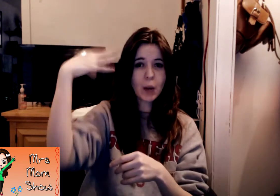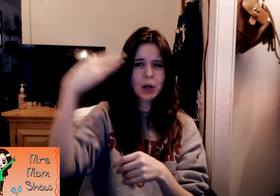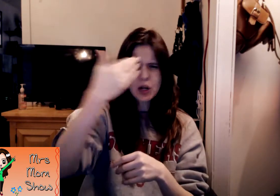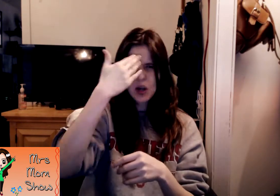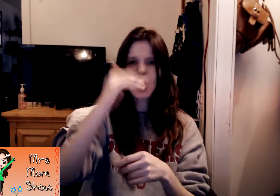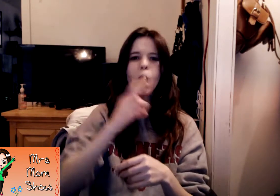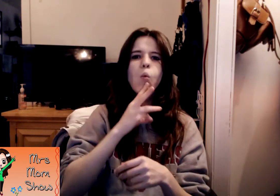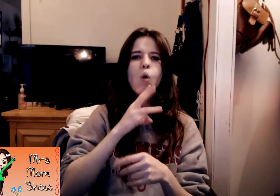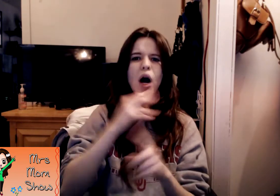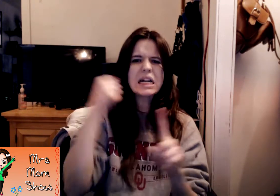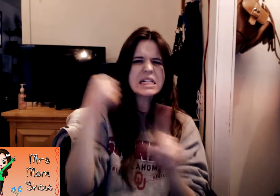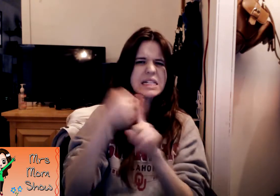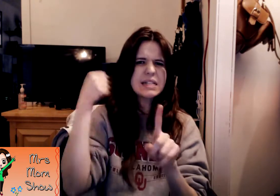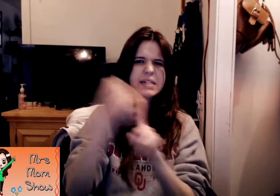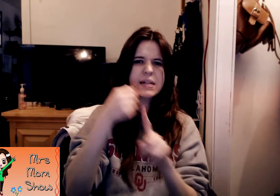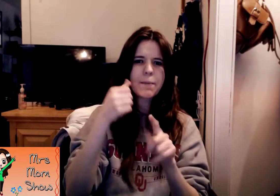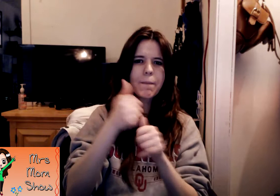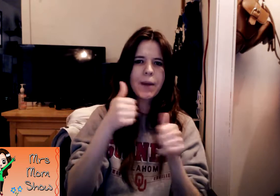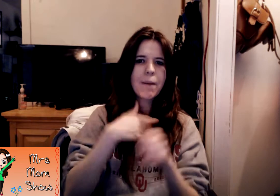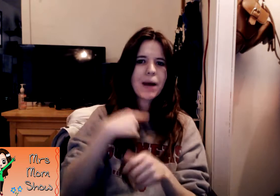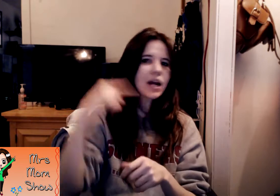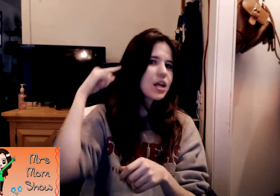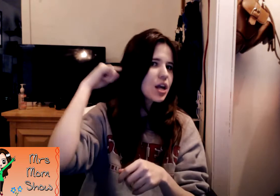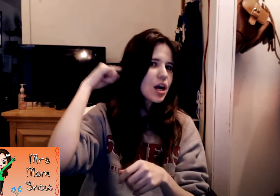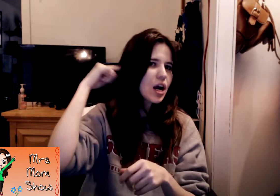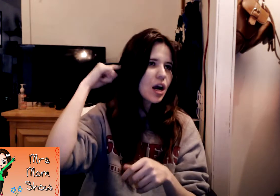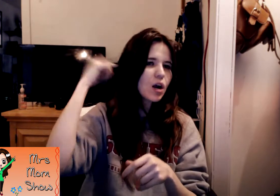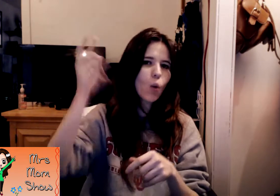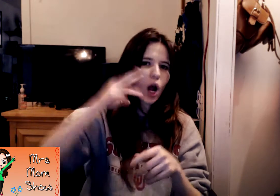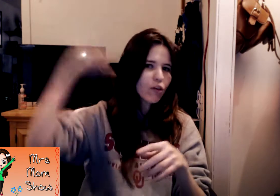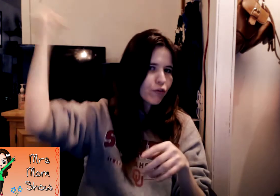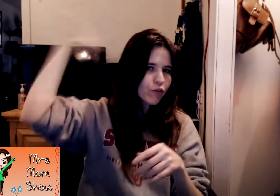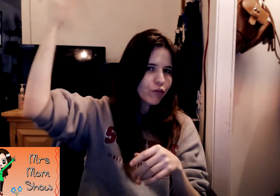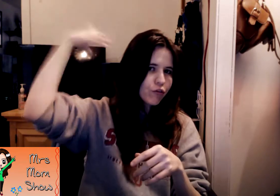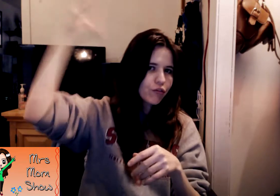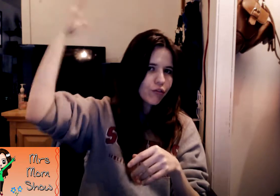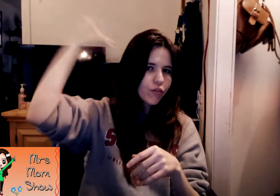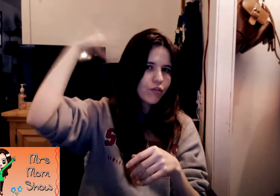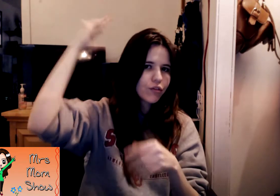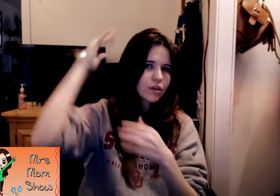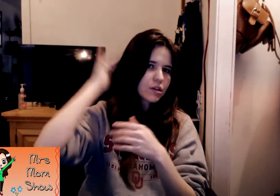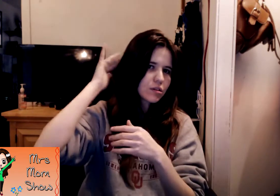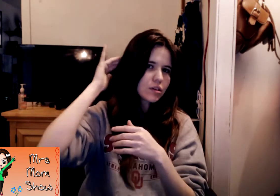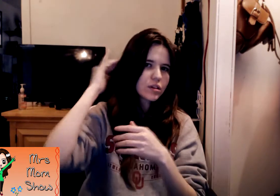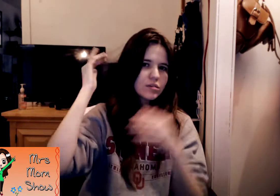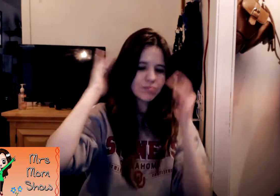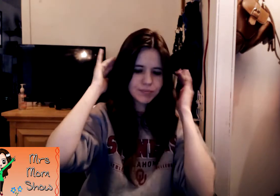you know how the water hits behind both ears? Showering against them?